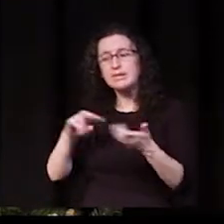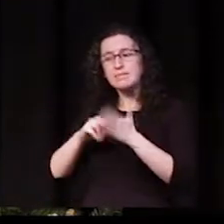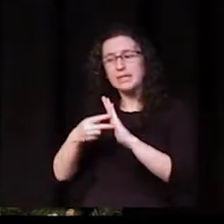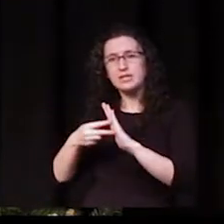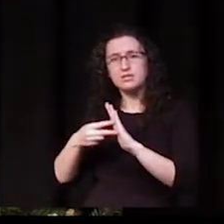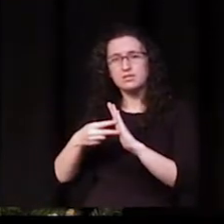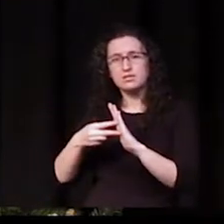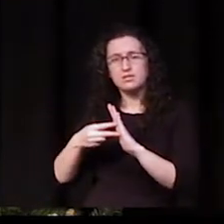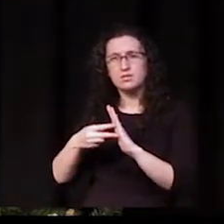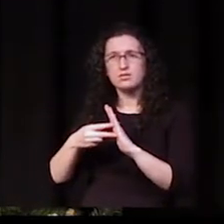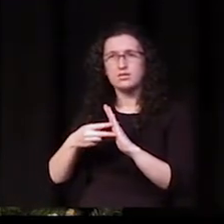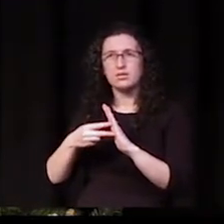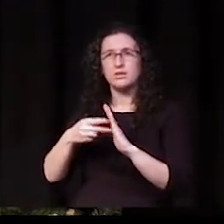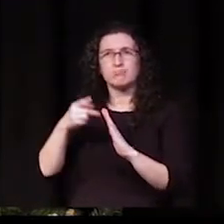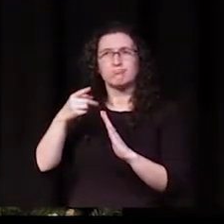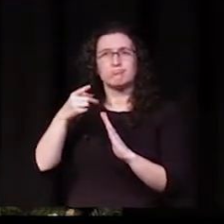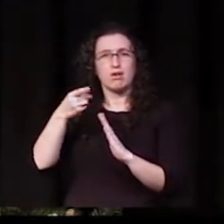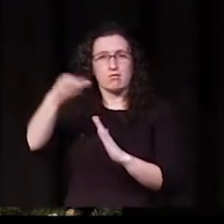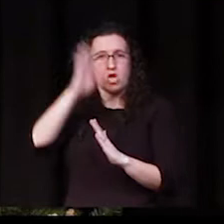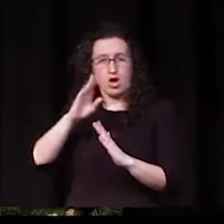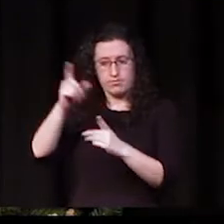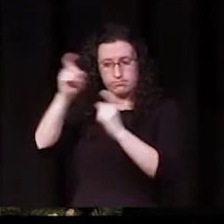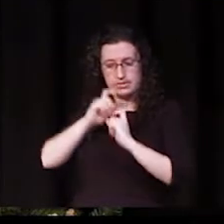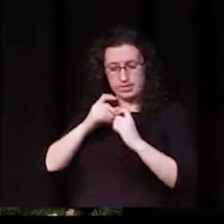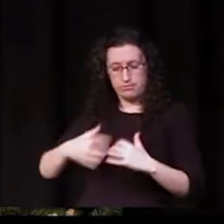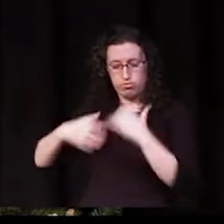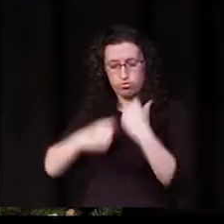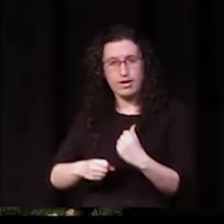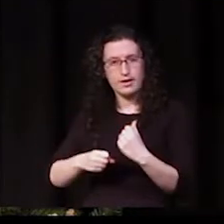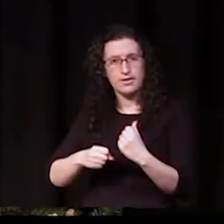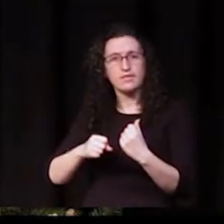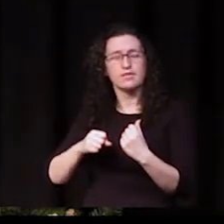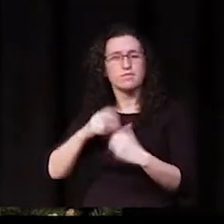in the strength that God has given us with courage. Here's the deal.